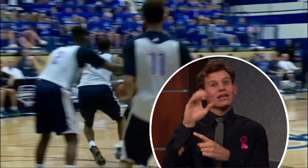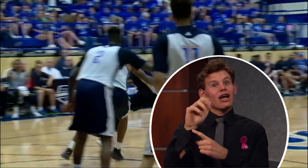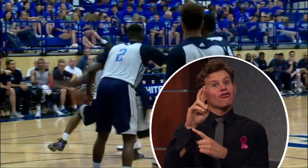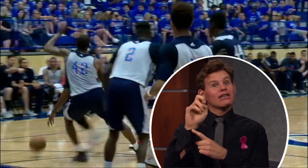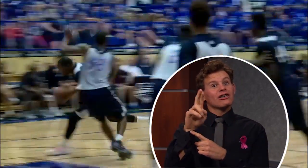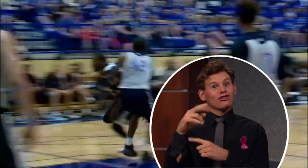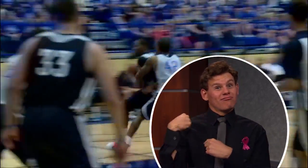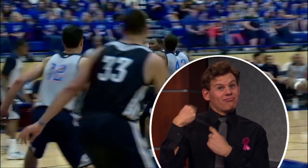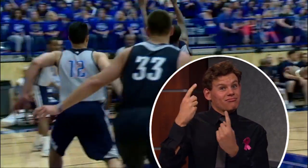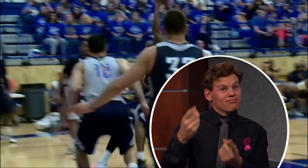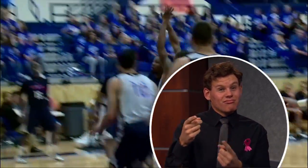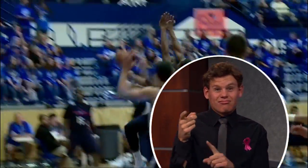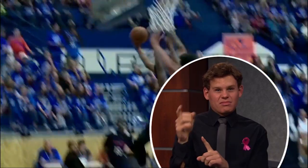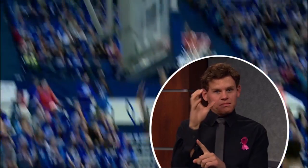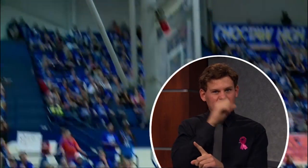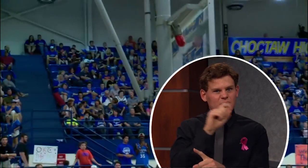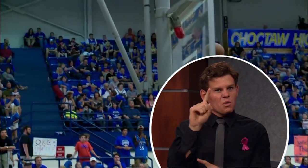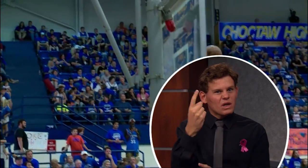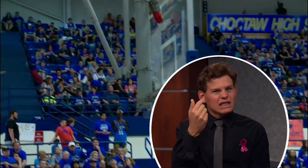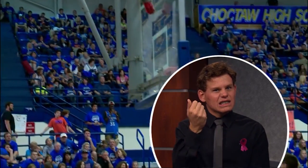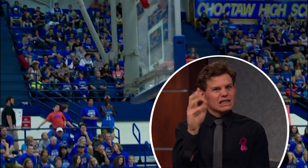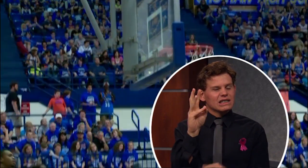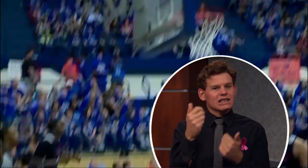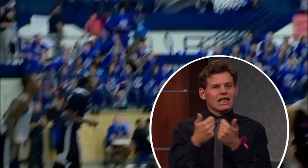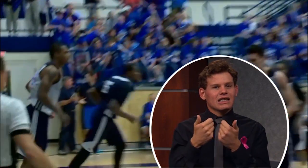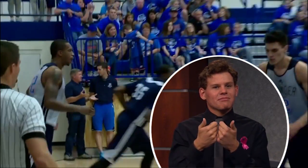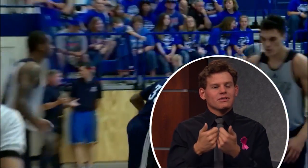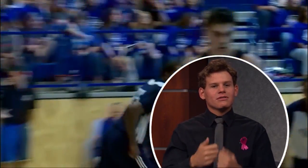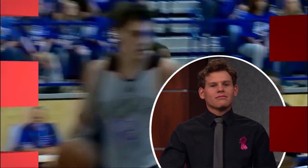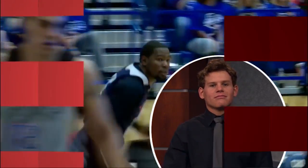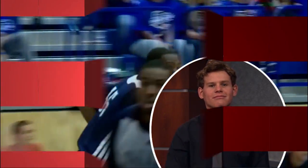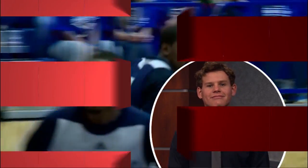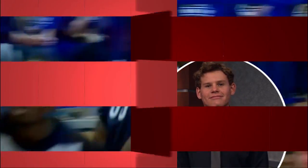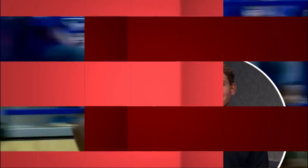missed only 16 games.